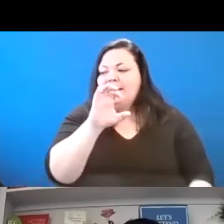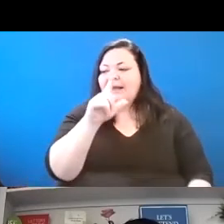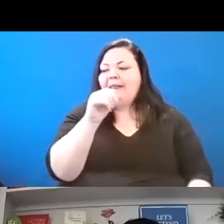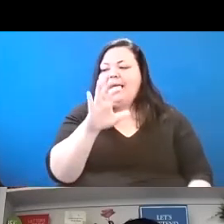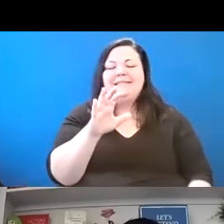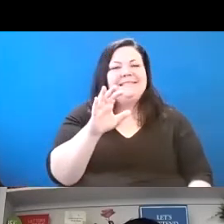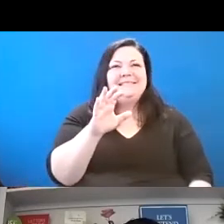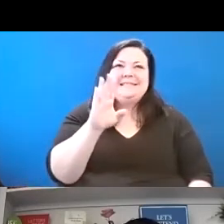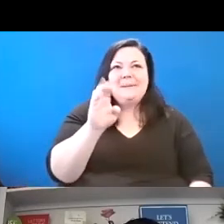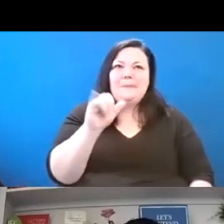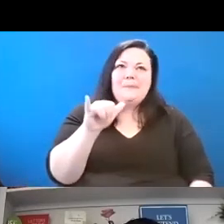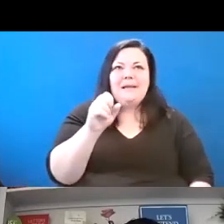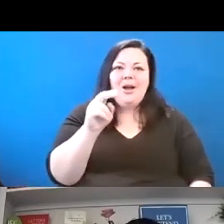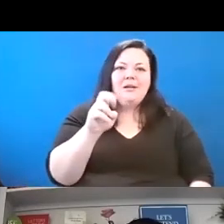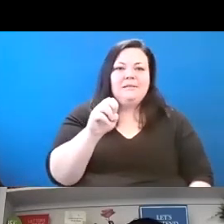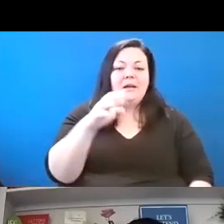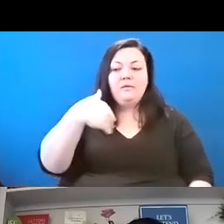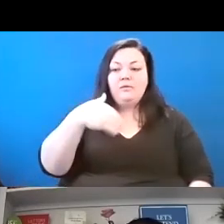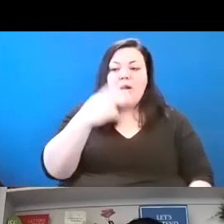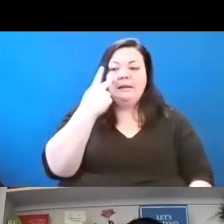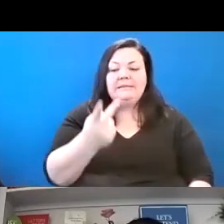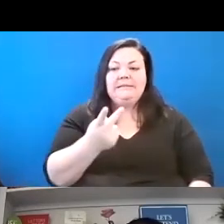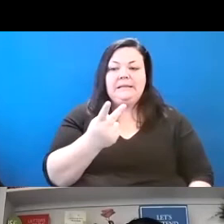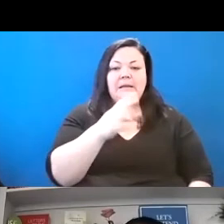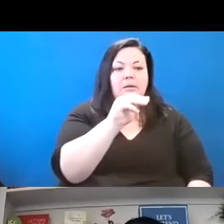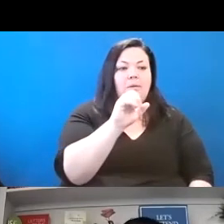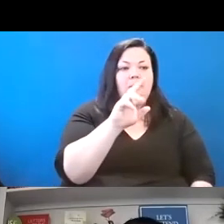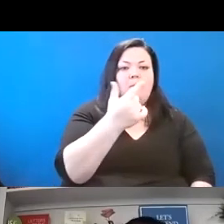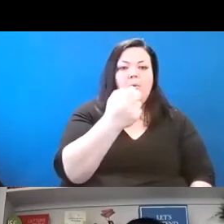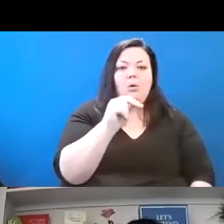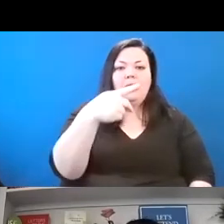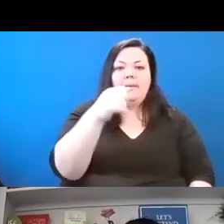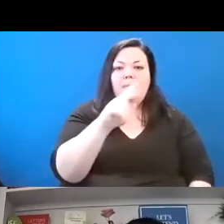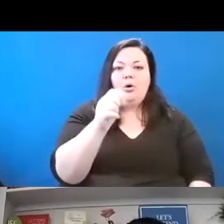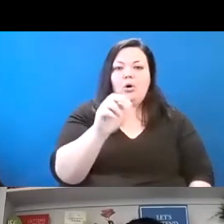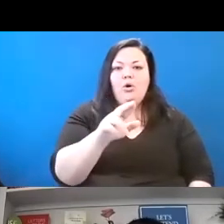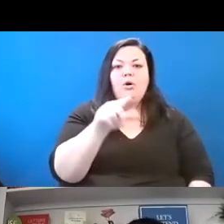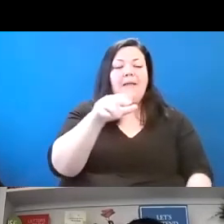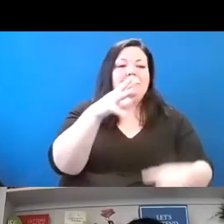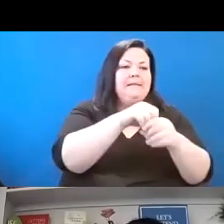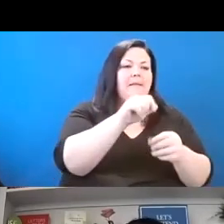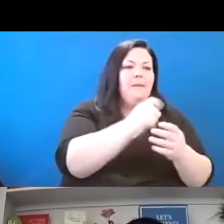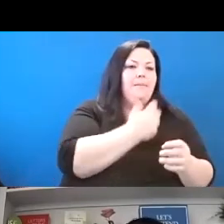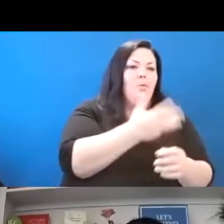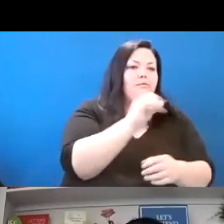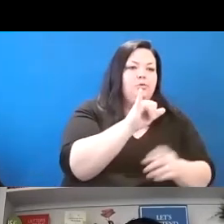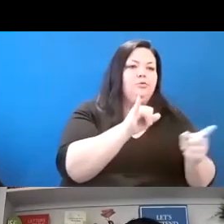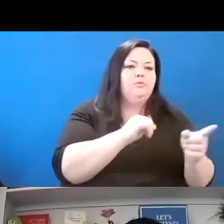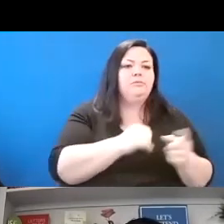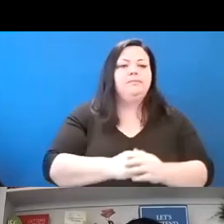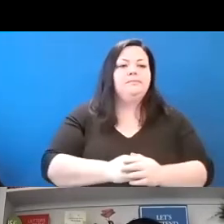if you haven't read morgan parker and morgan is referenced in this poem by derek um and